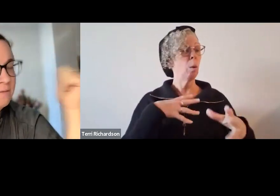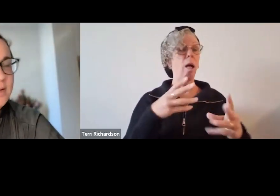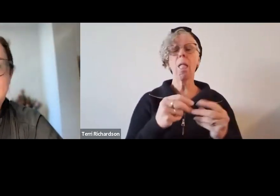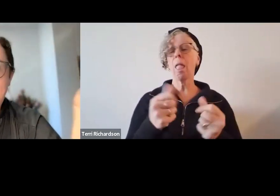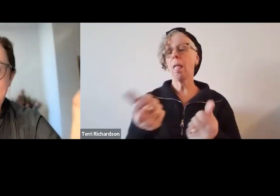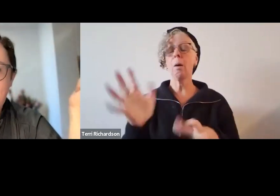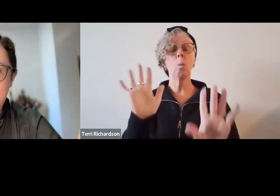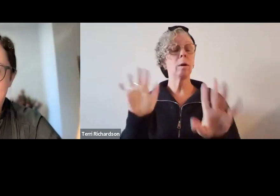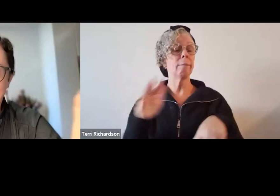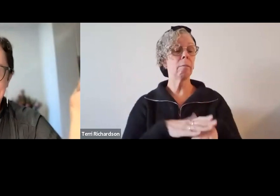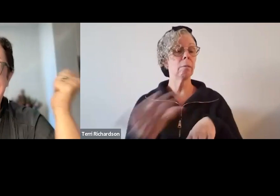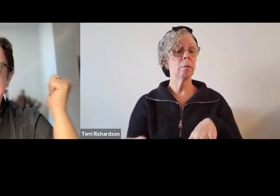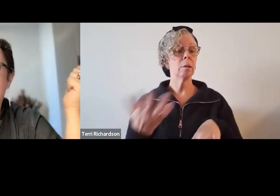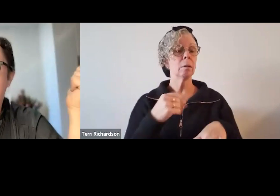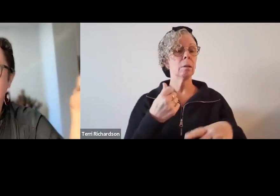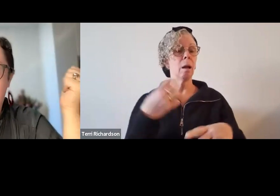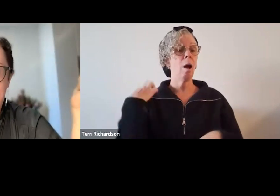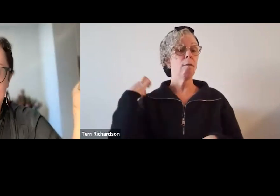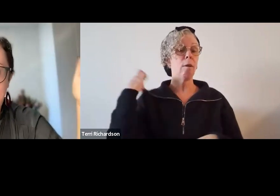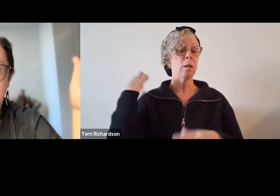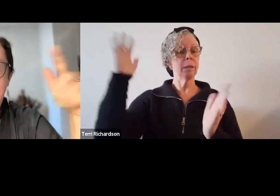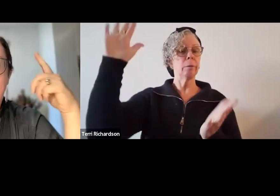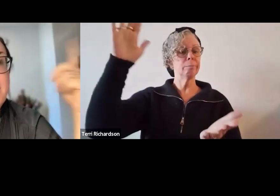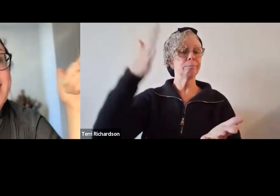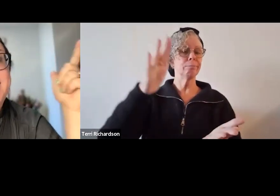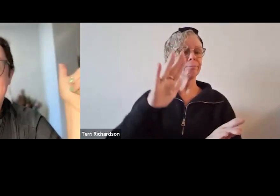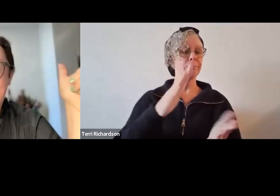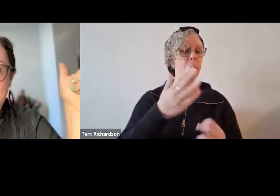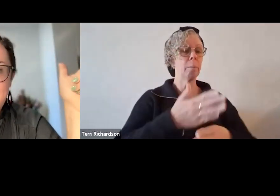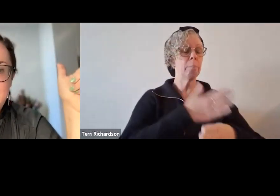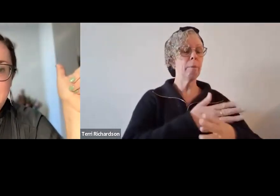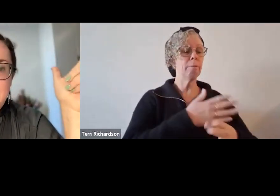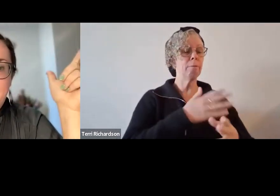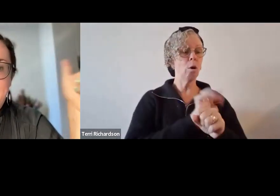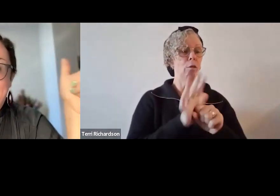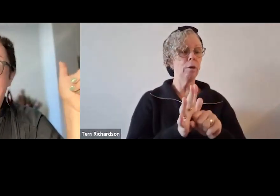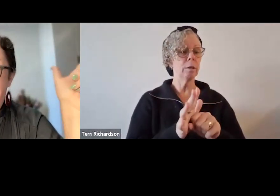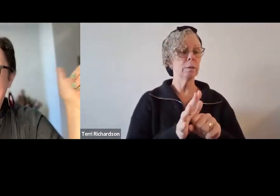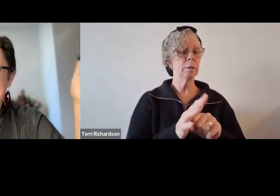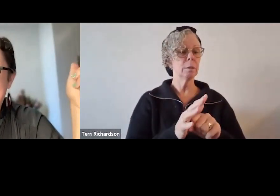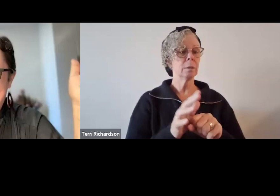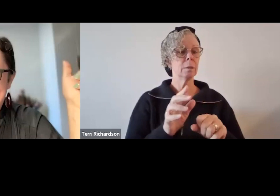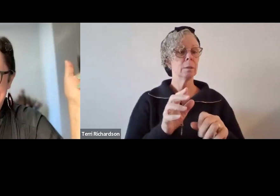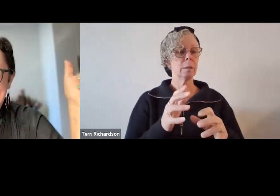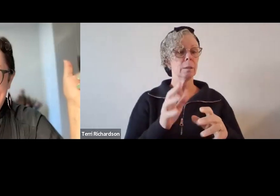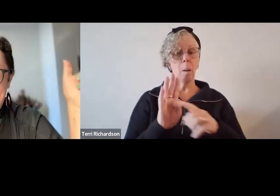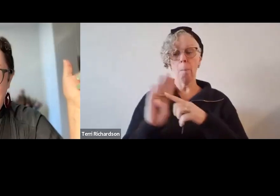Volunteerism was decreasing even before the pandemic. Bad arts boards making big news headlines over the last few